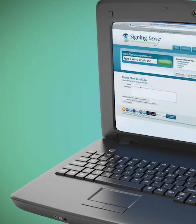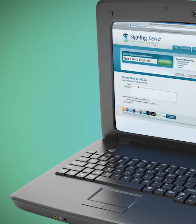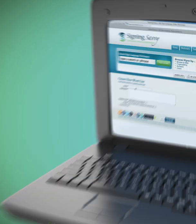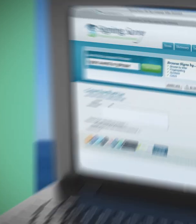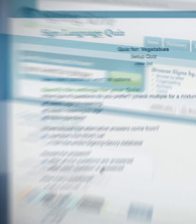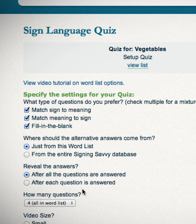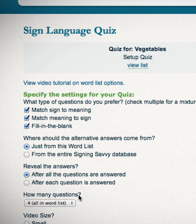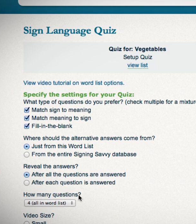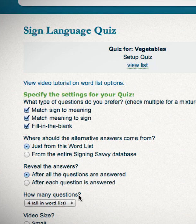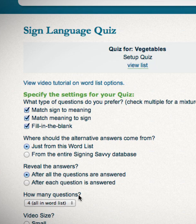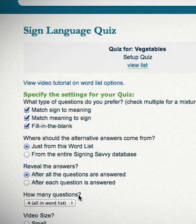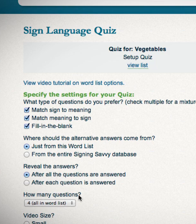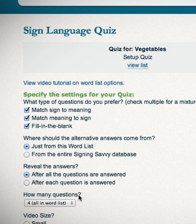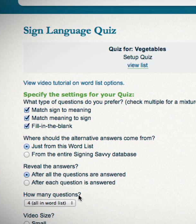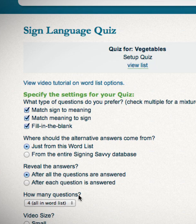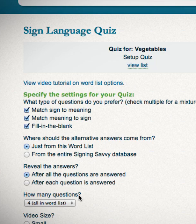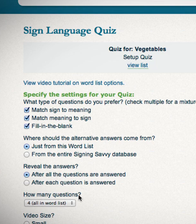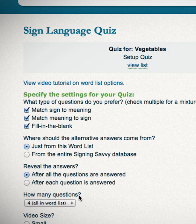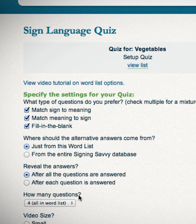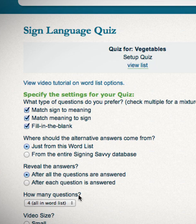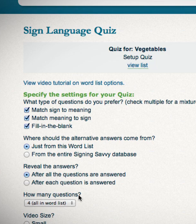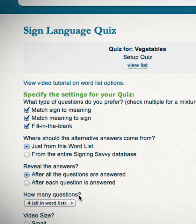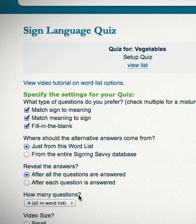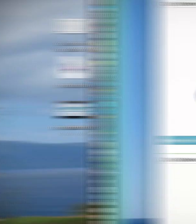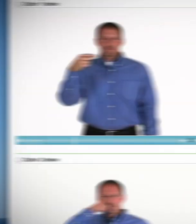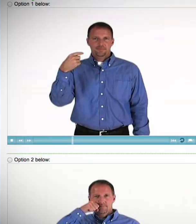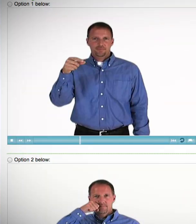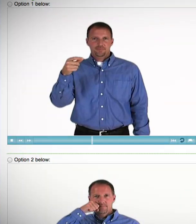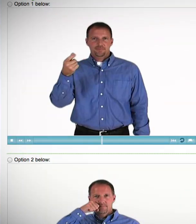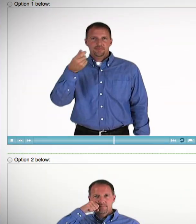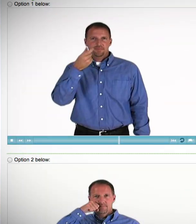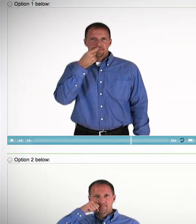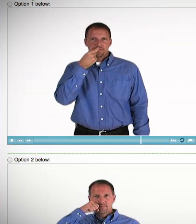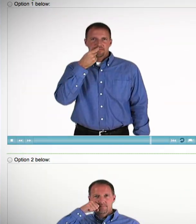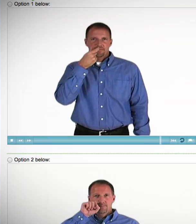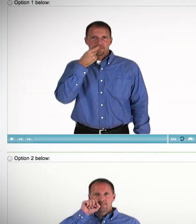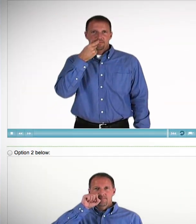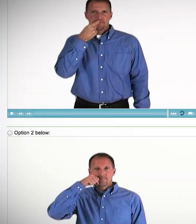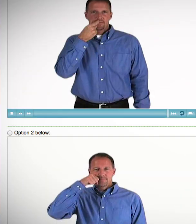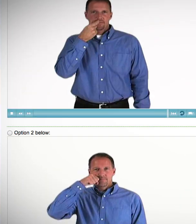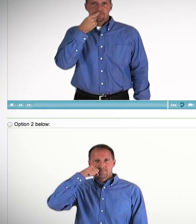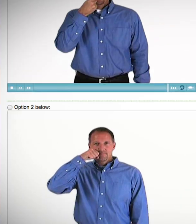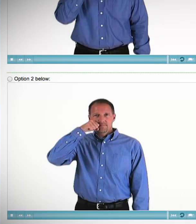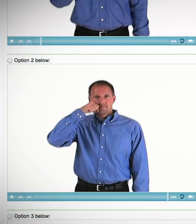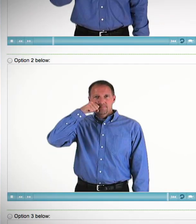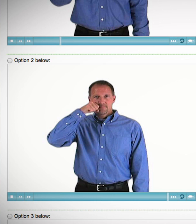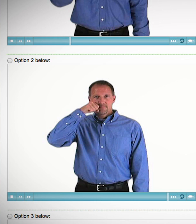The children can sit down at the computer actually and be able to go through quizzes and (digital) flash cards